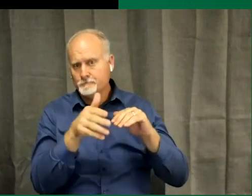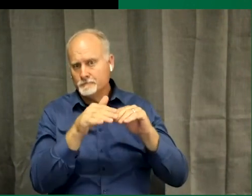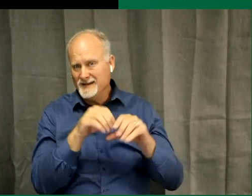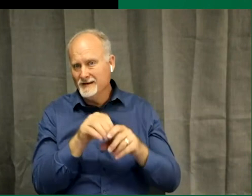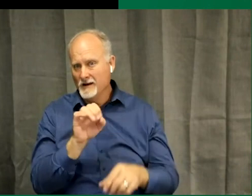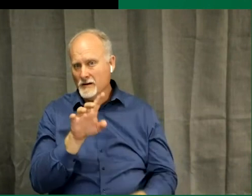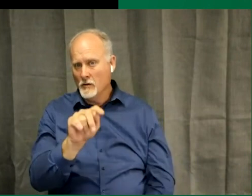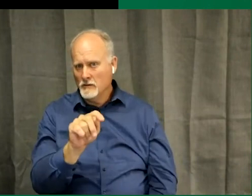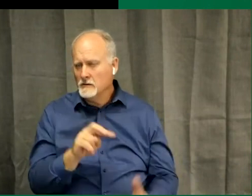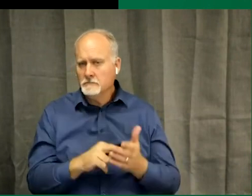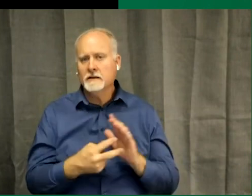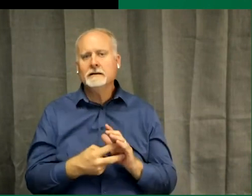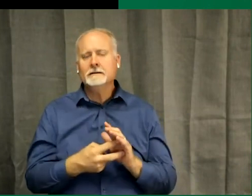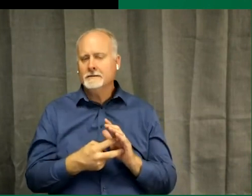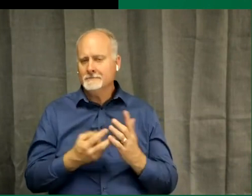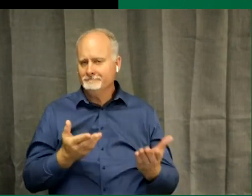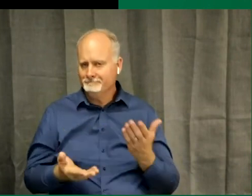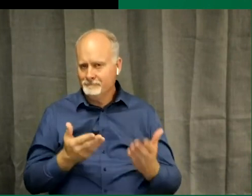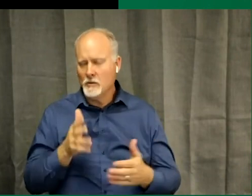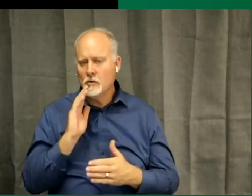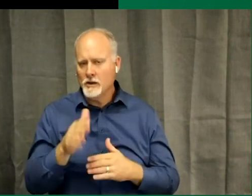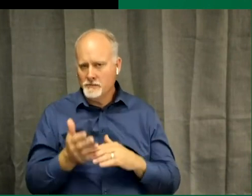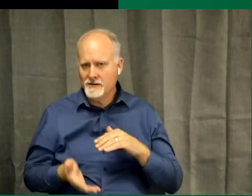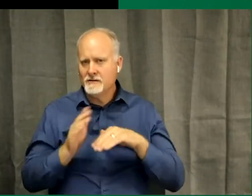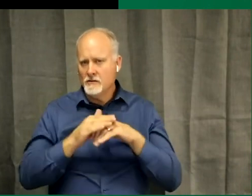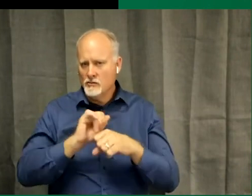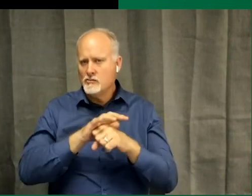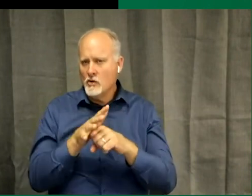us that there's probably likely going to be an increase in covet cases which is the next thing